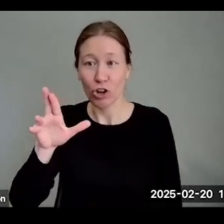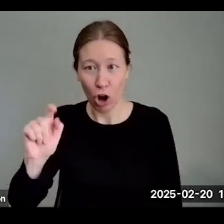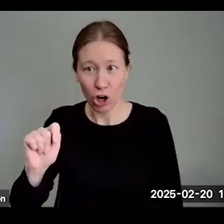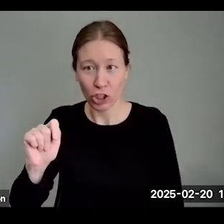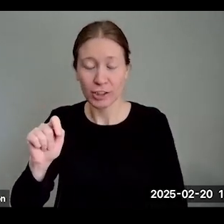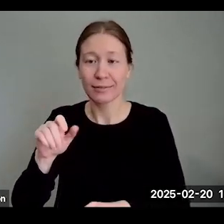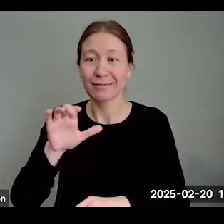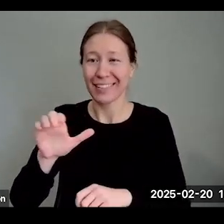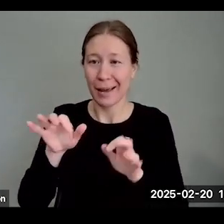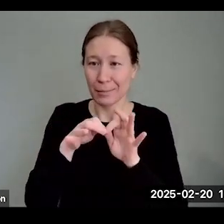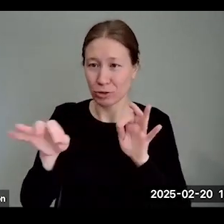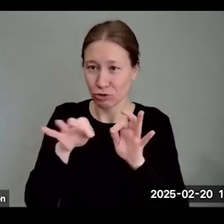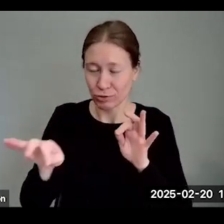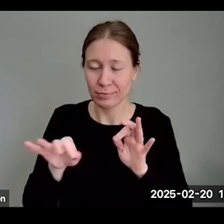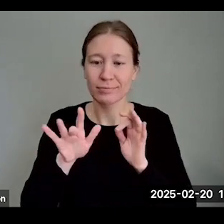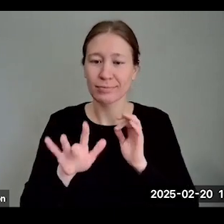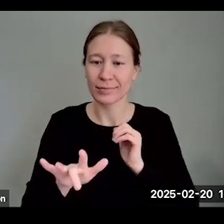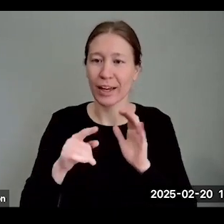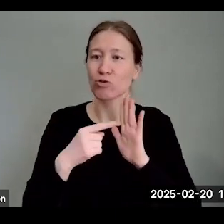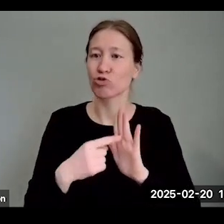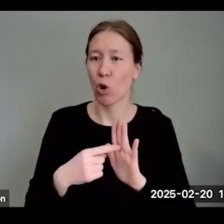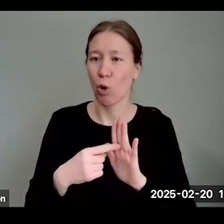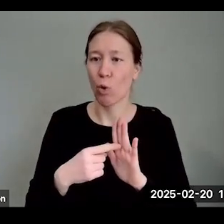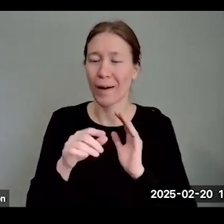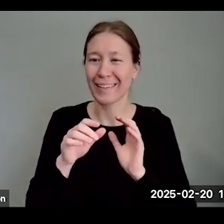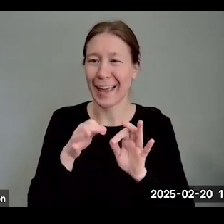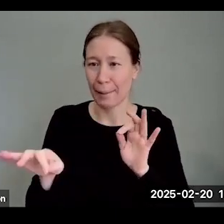by selecting, Show Captions, in that Zoom toolbar.